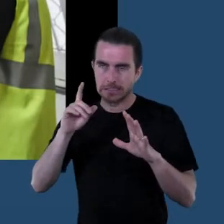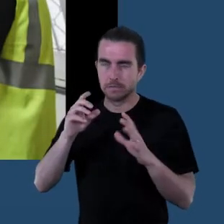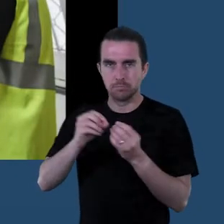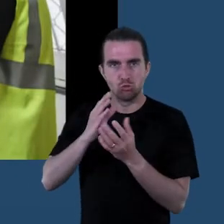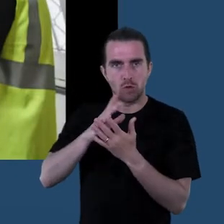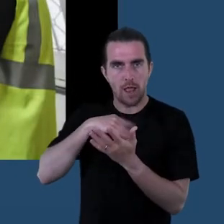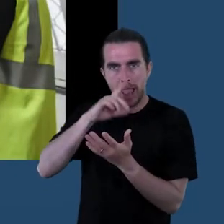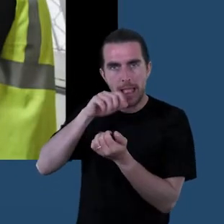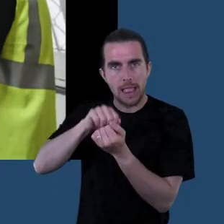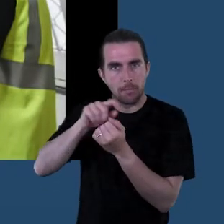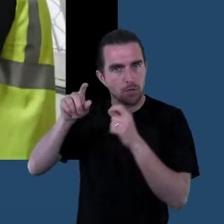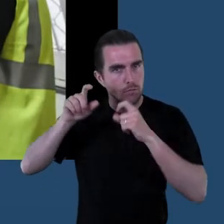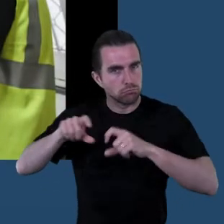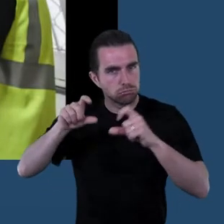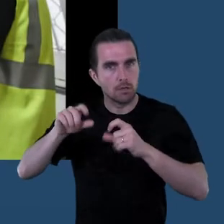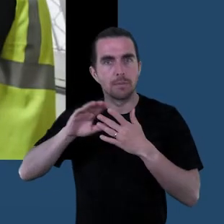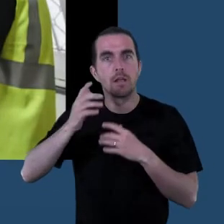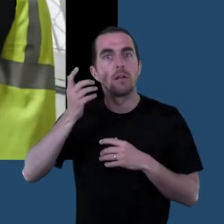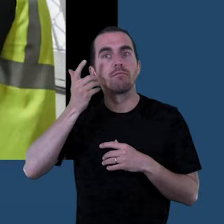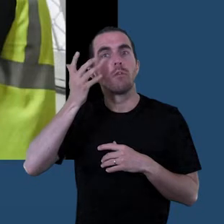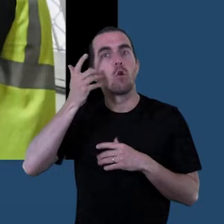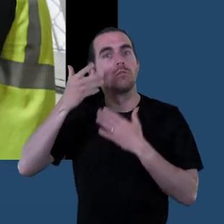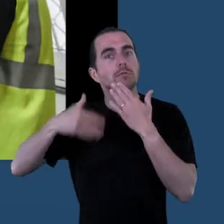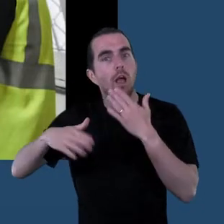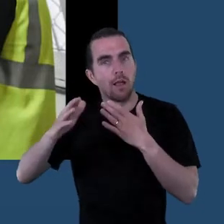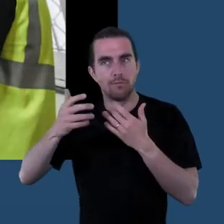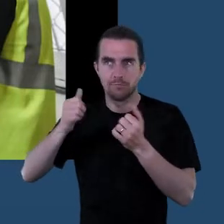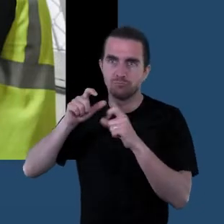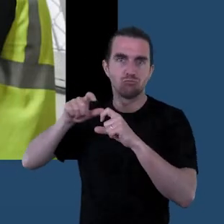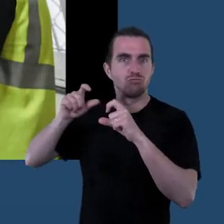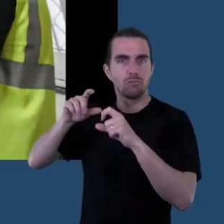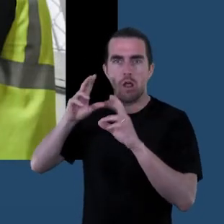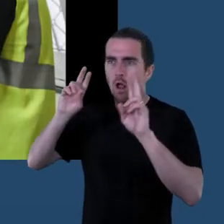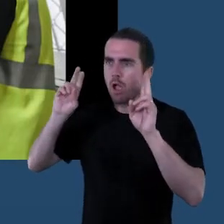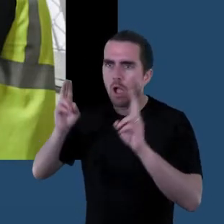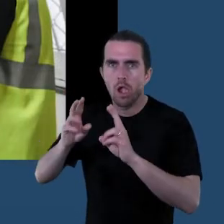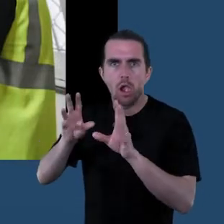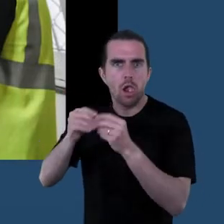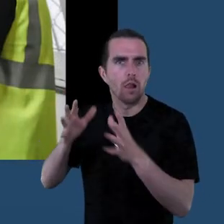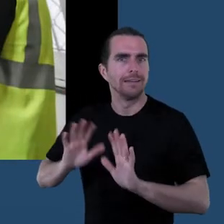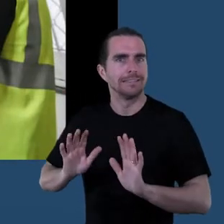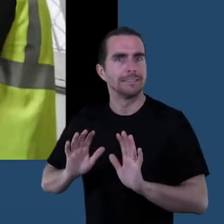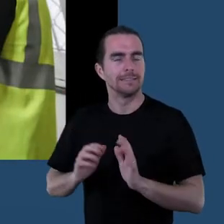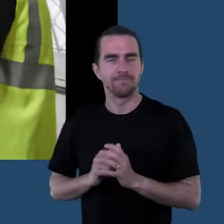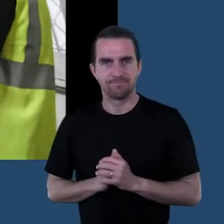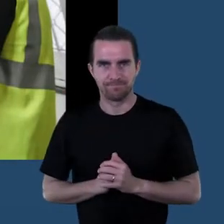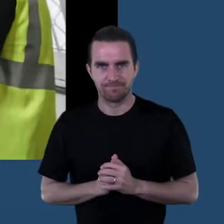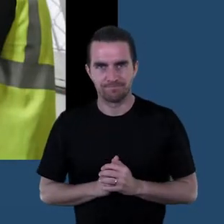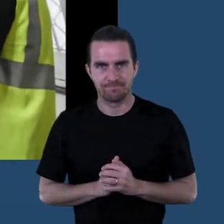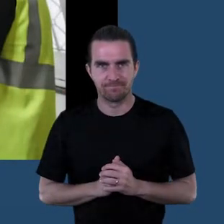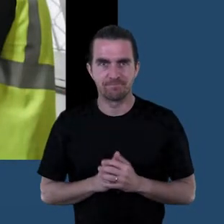and how we can preserve her for the future as well. Fantastic. Yeah, no, it really, again, exciting to think.